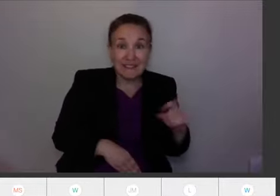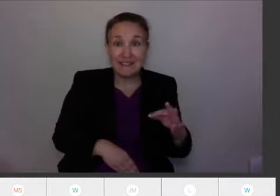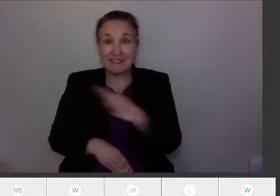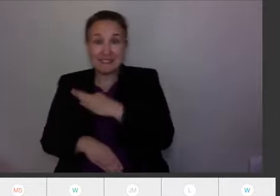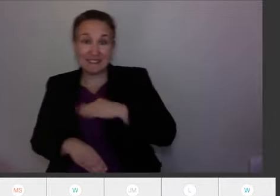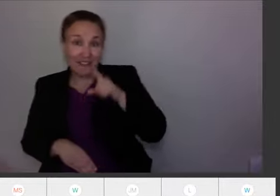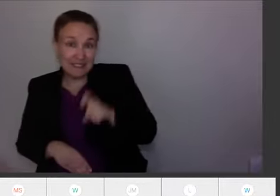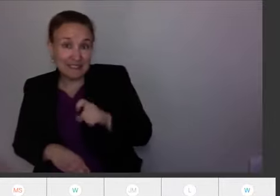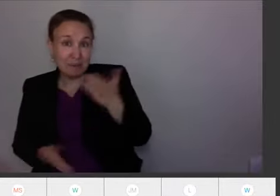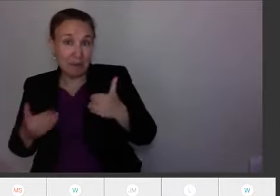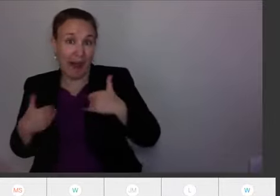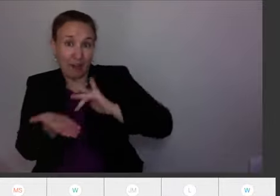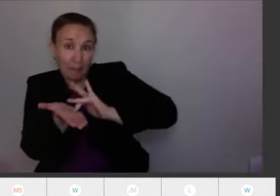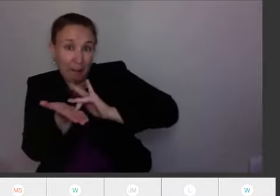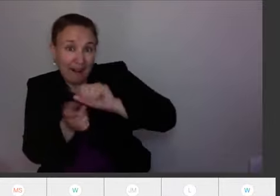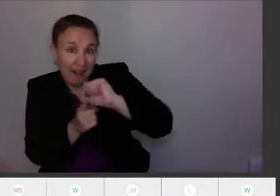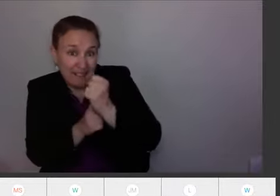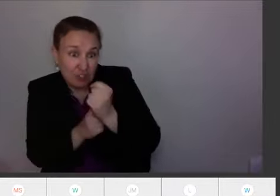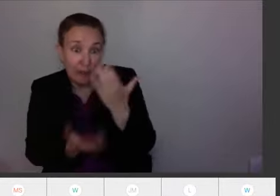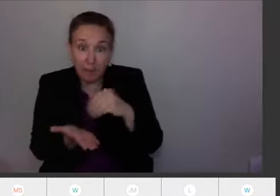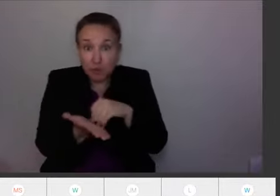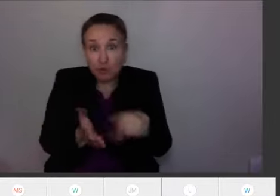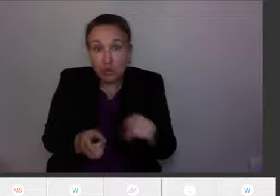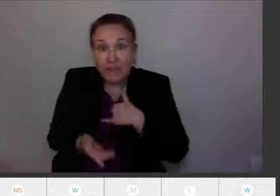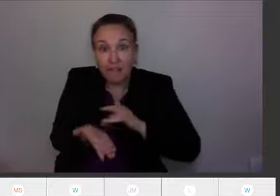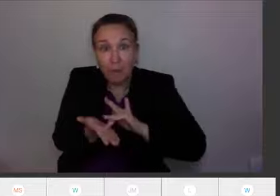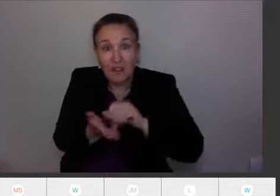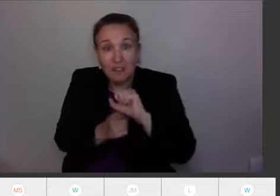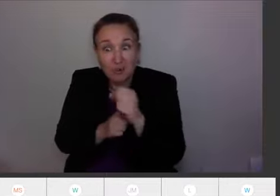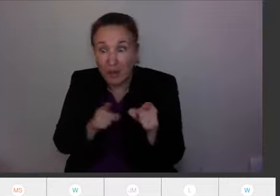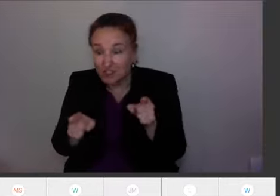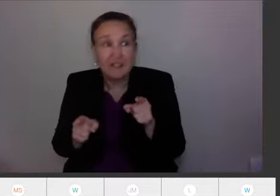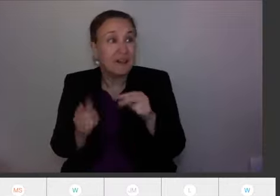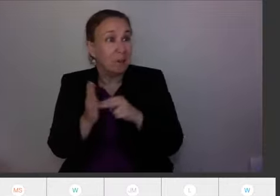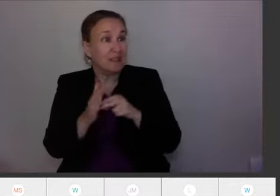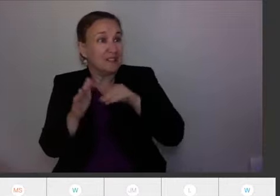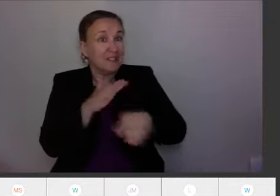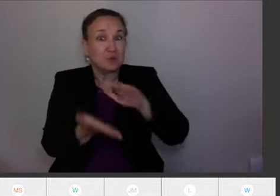conditions as might some students that would make them susceptible to